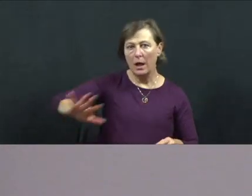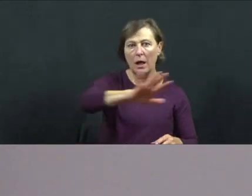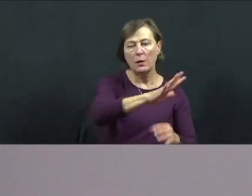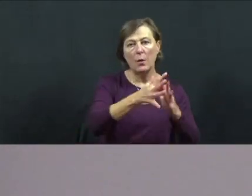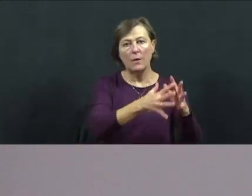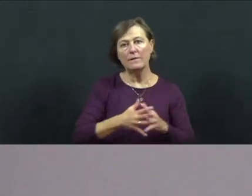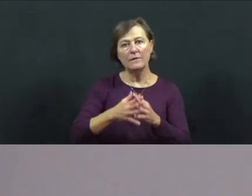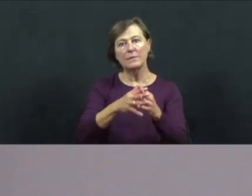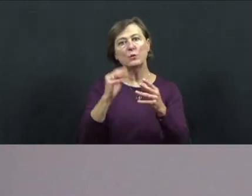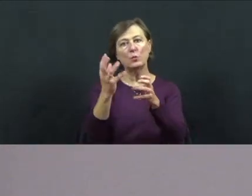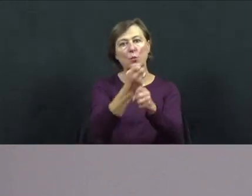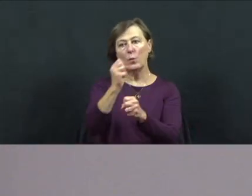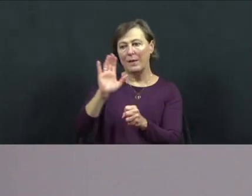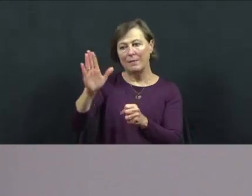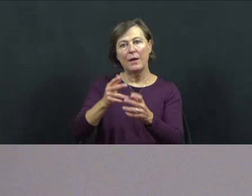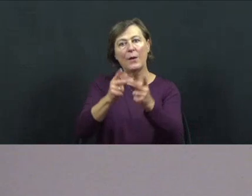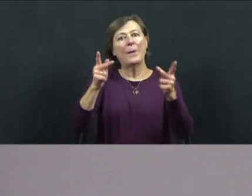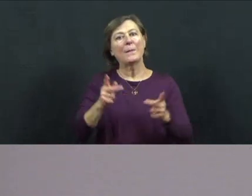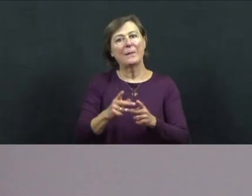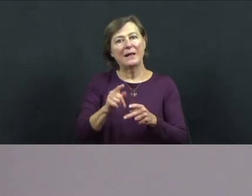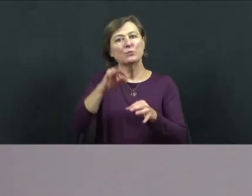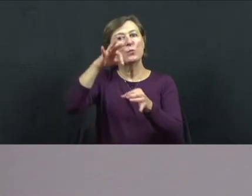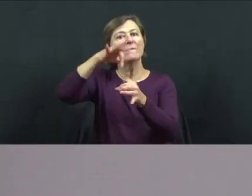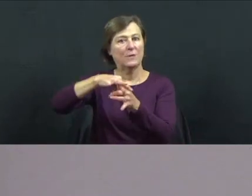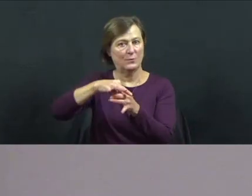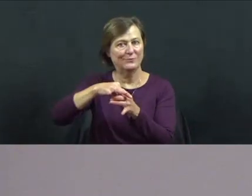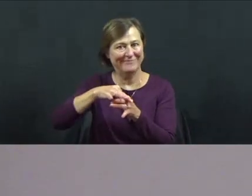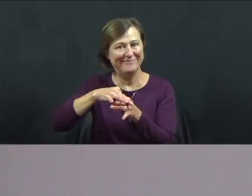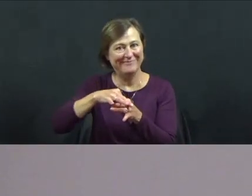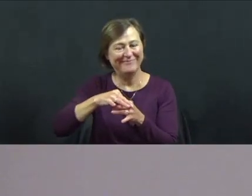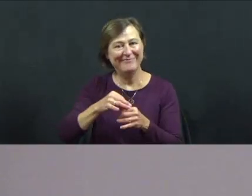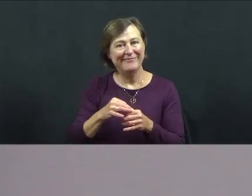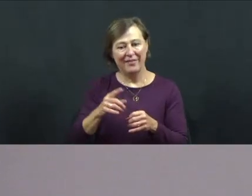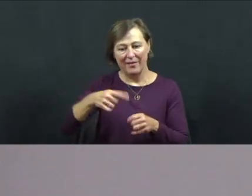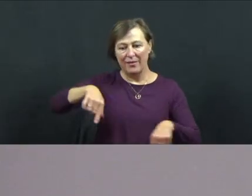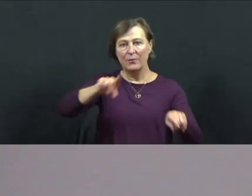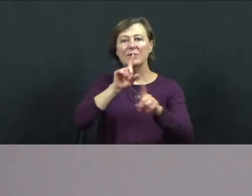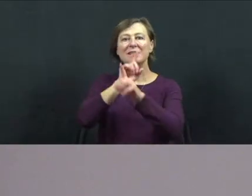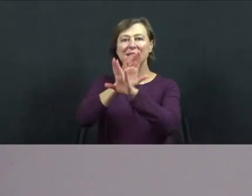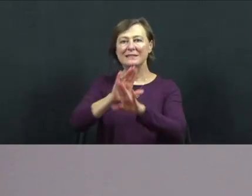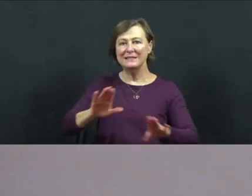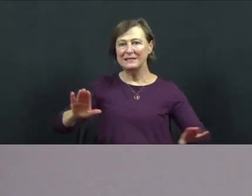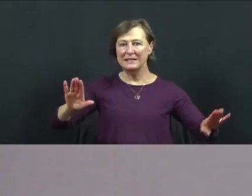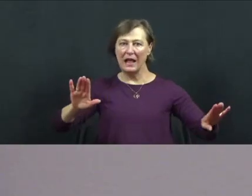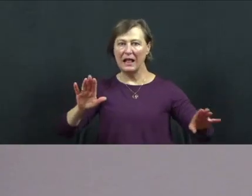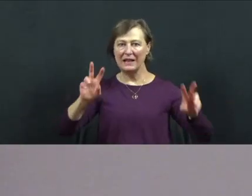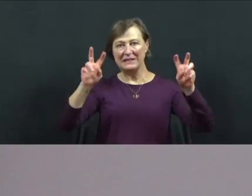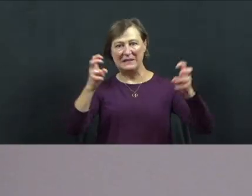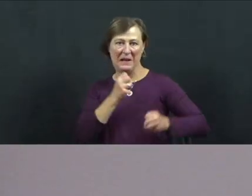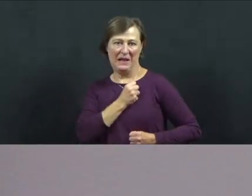at the polls. These silent sentinels endured freezing cold,